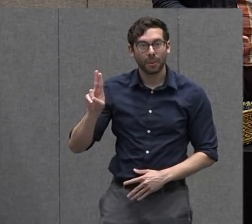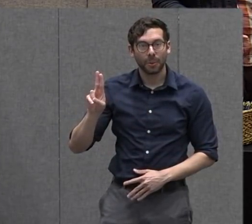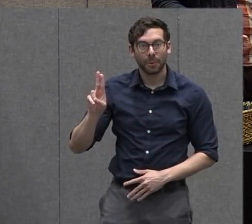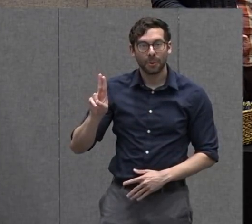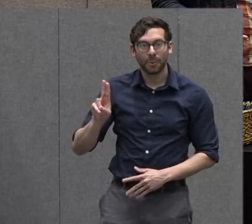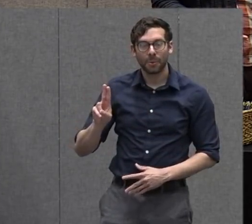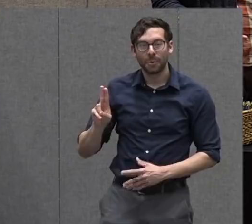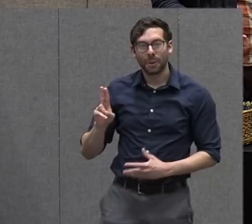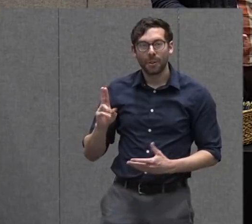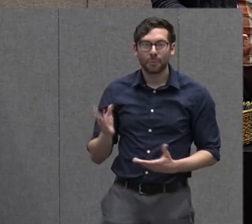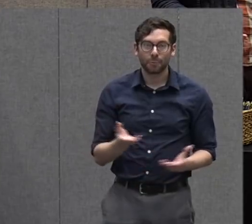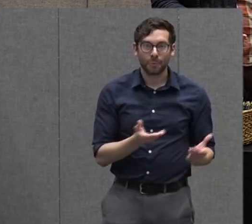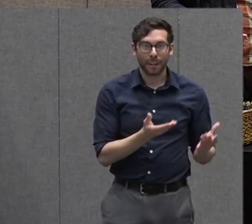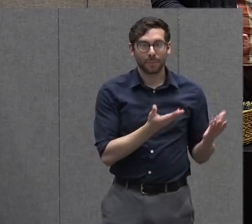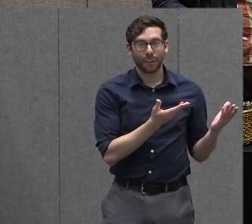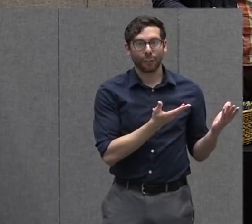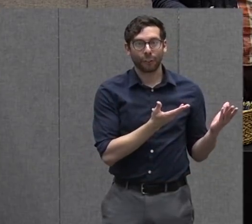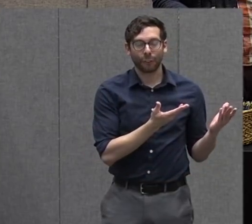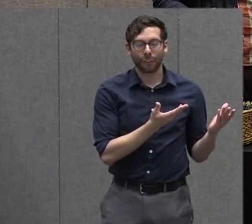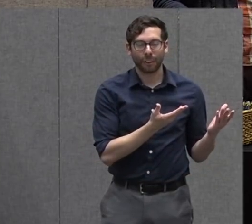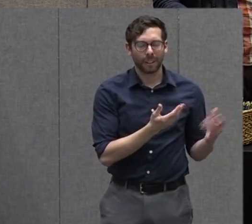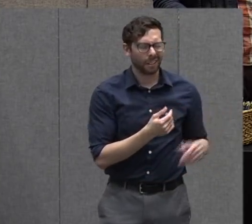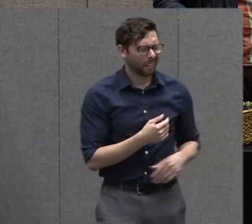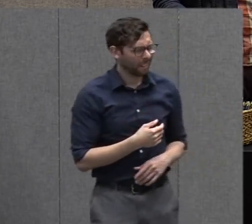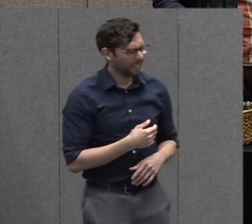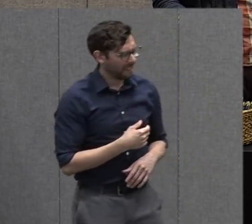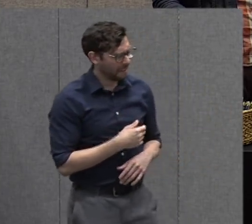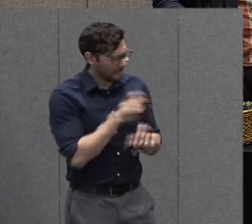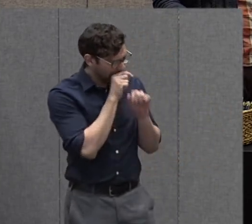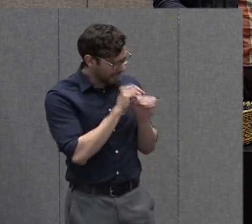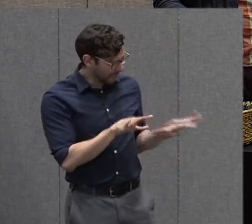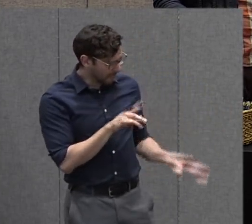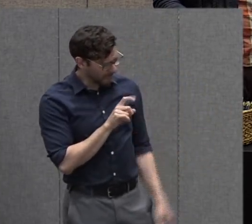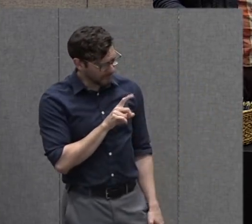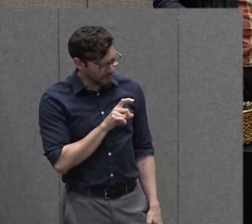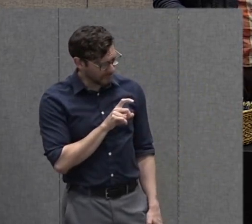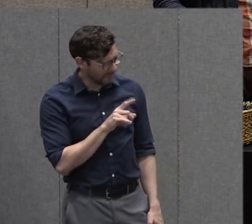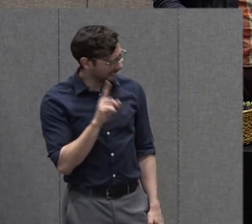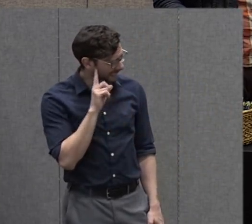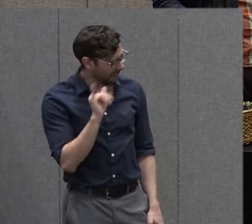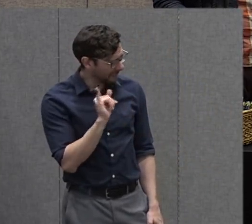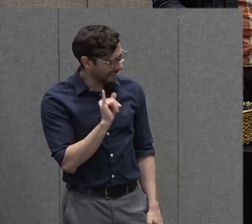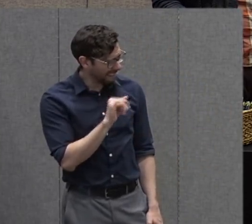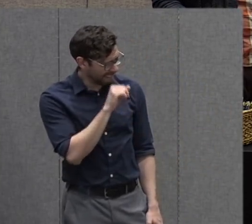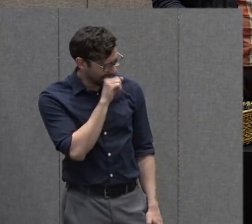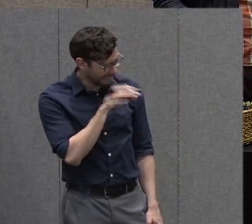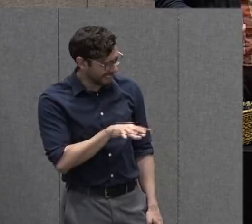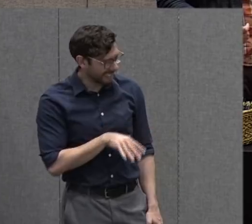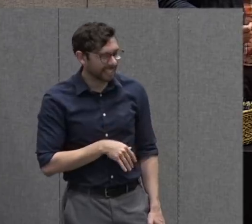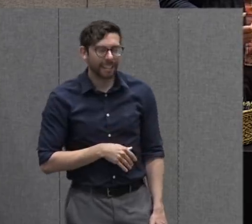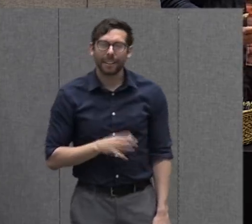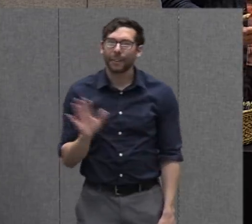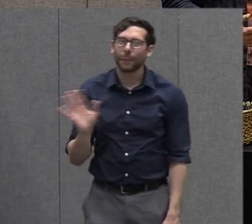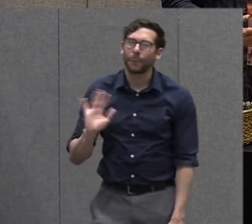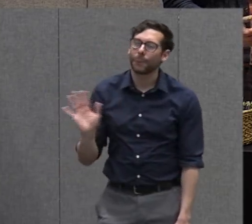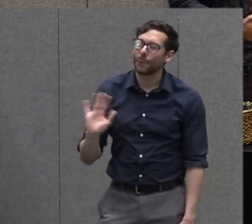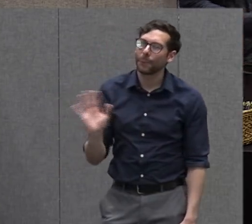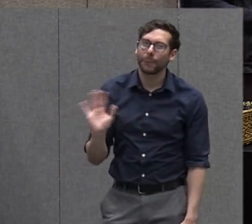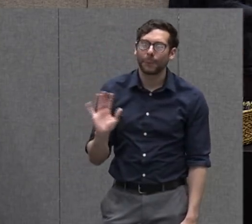[Miss Martindale] Oh, Mr. R. [Mr. R] What, that's not what you're doing [Miss Martindale] This is a type of poem. [Mr. R]